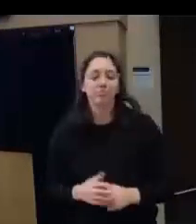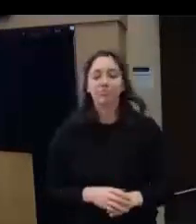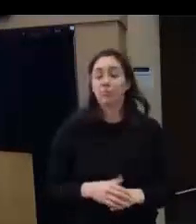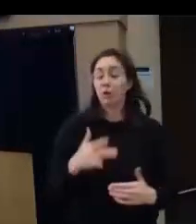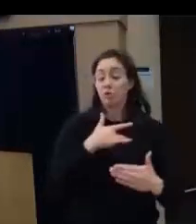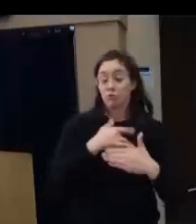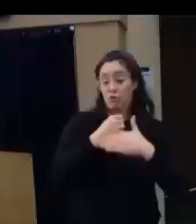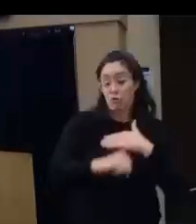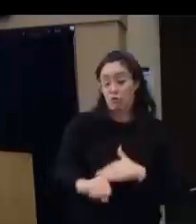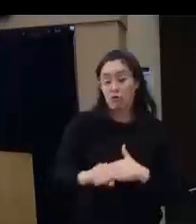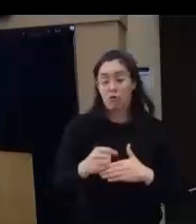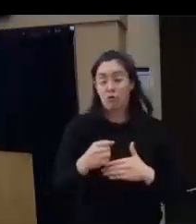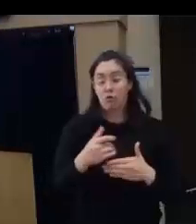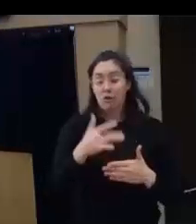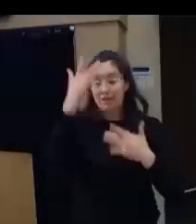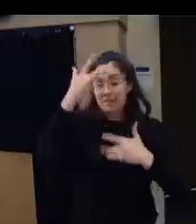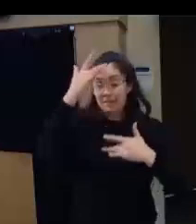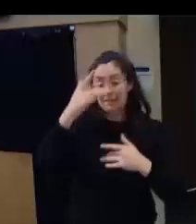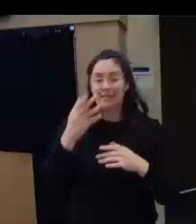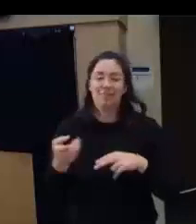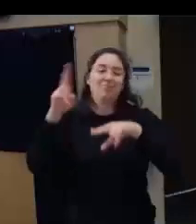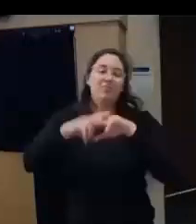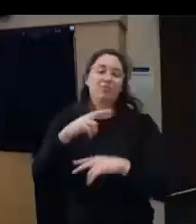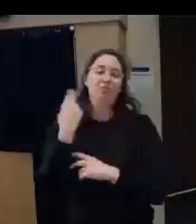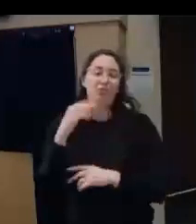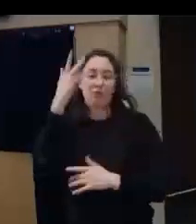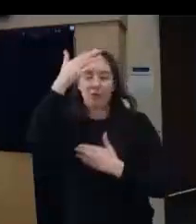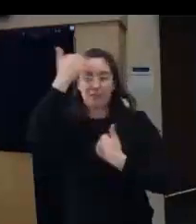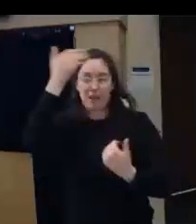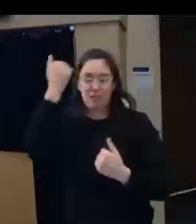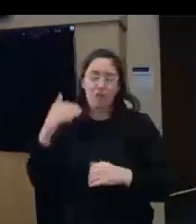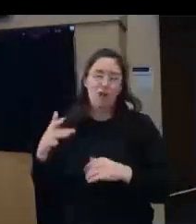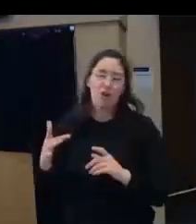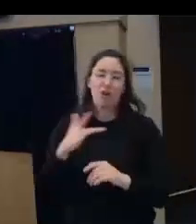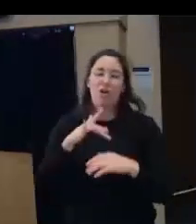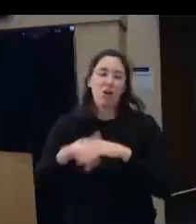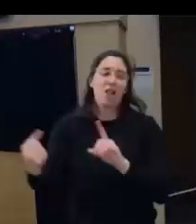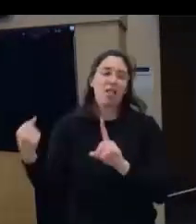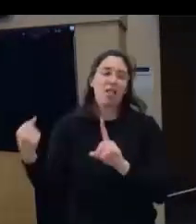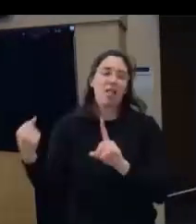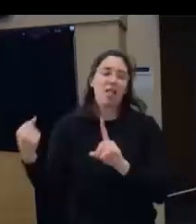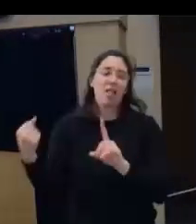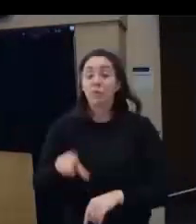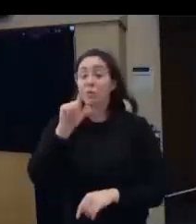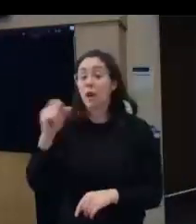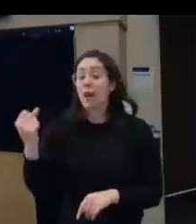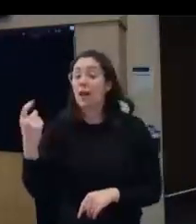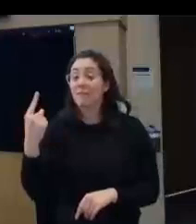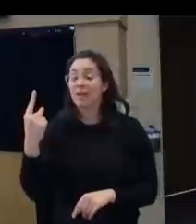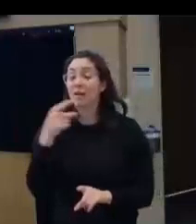heart disease are at increased risk of dementia including early onset dementia in 2011 there was